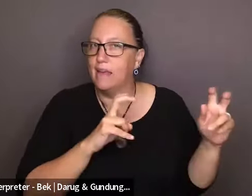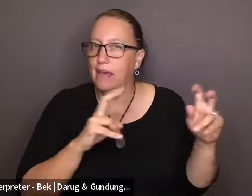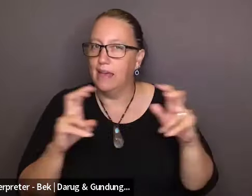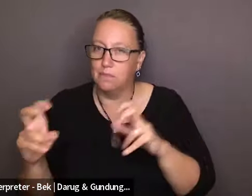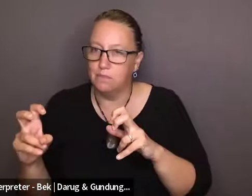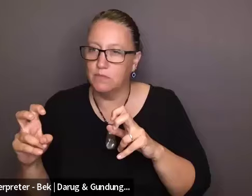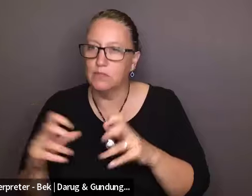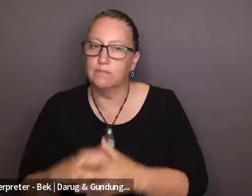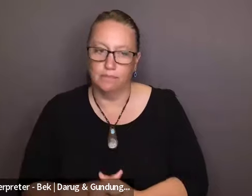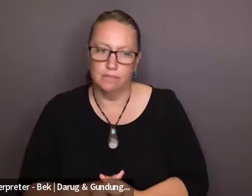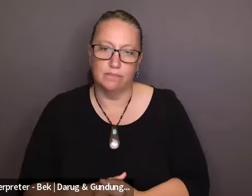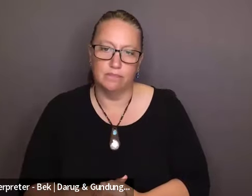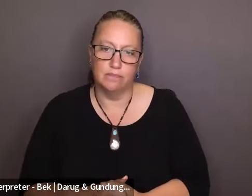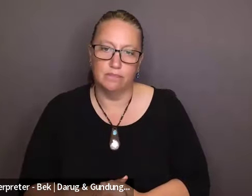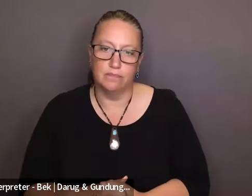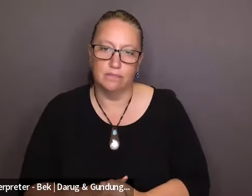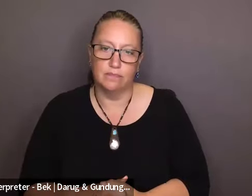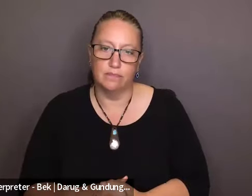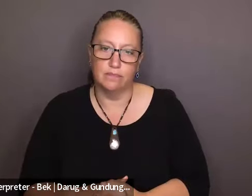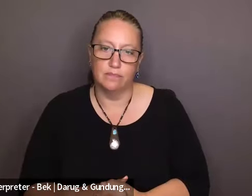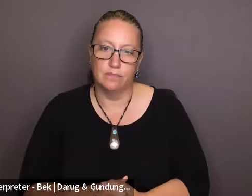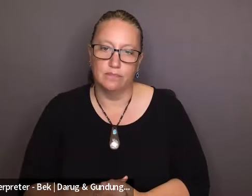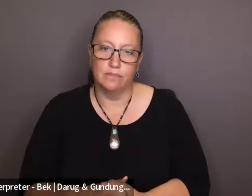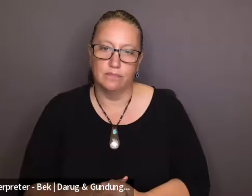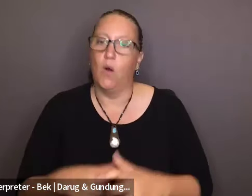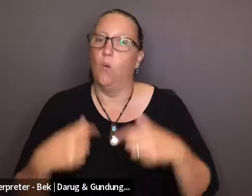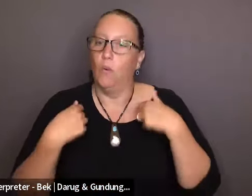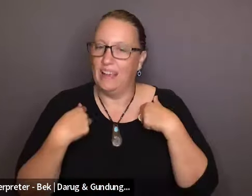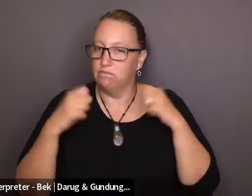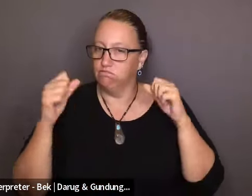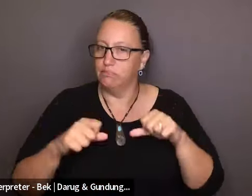really excited about that. You will hear us respond to